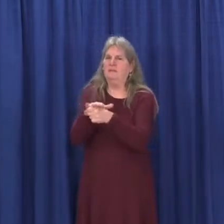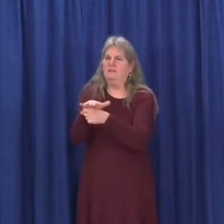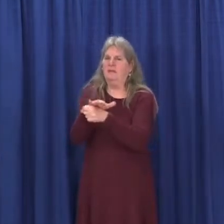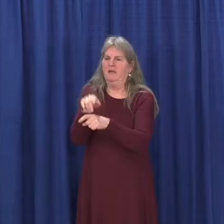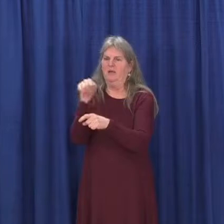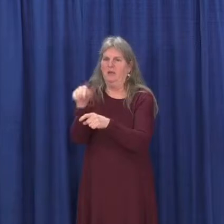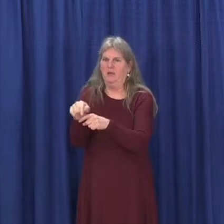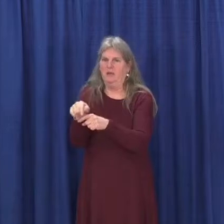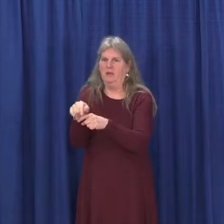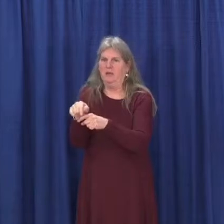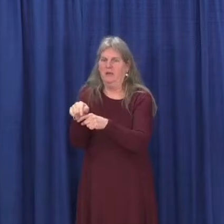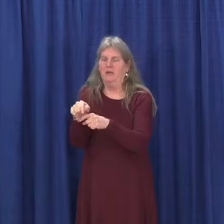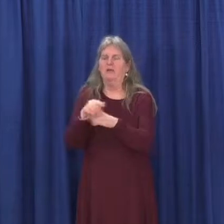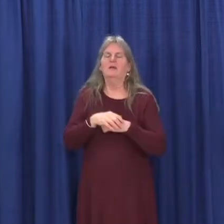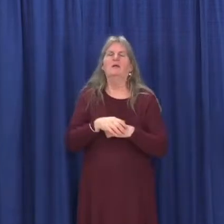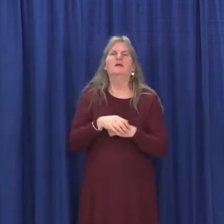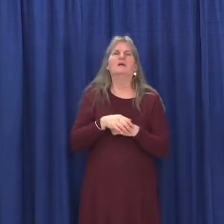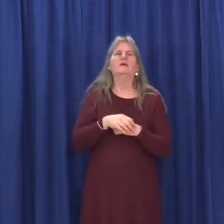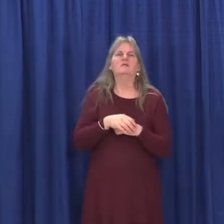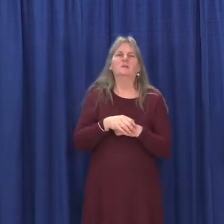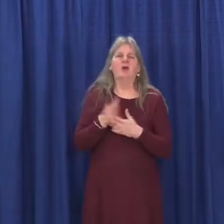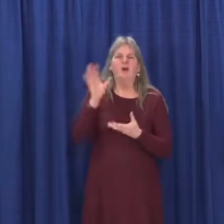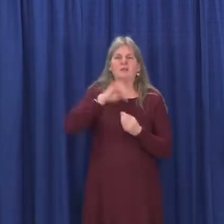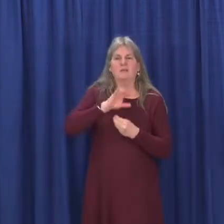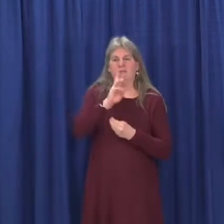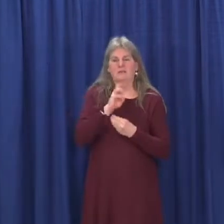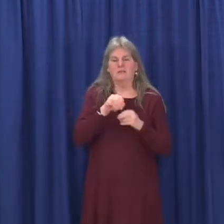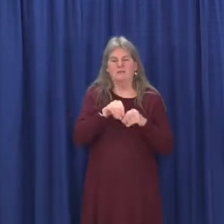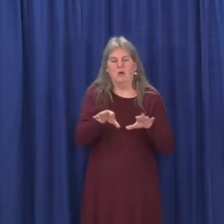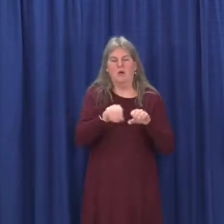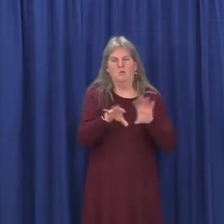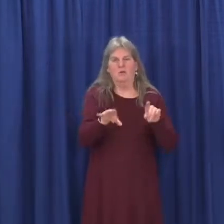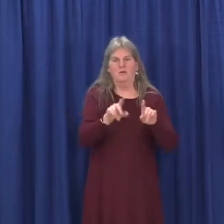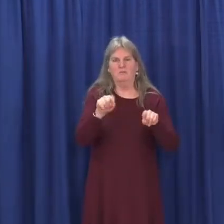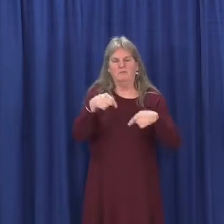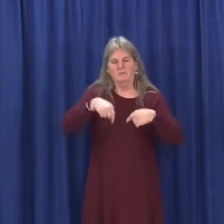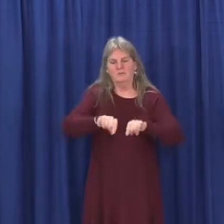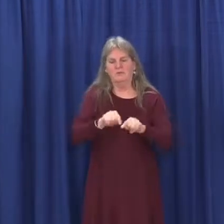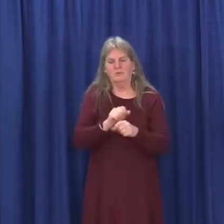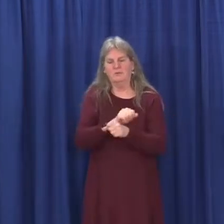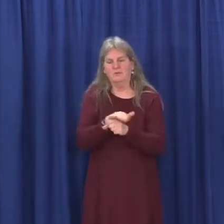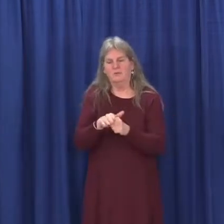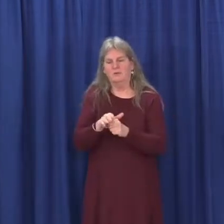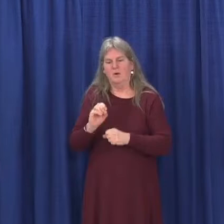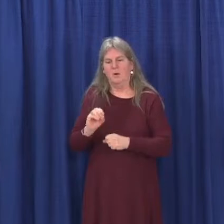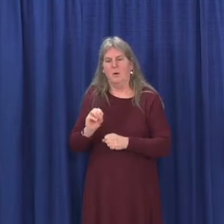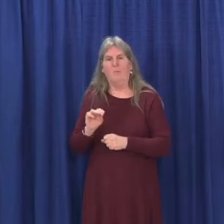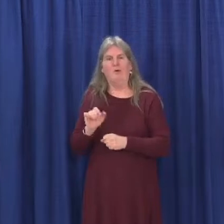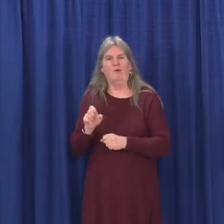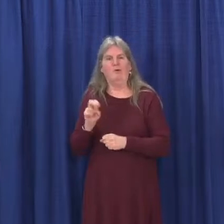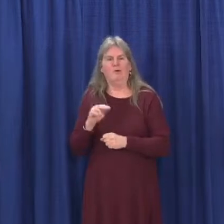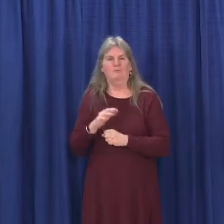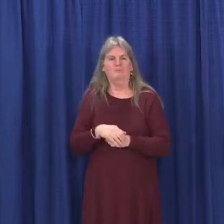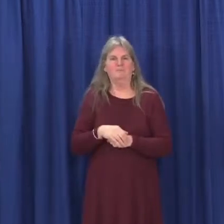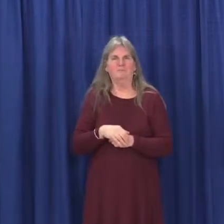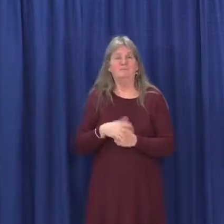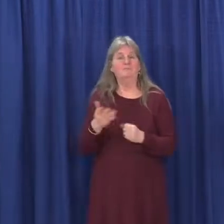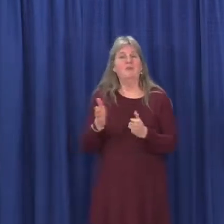during this wave. I'll talk now about our public health measures.